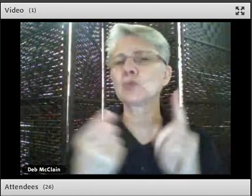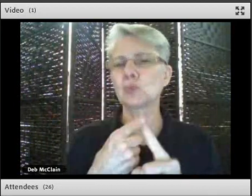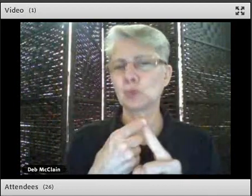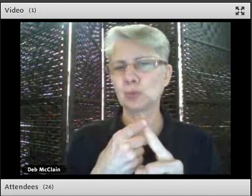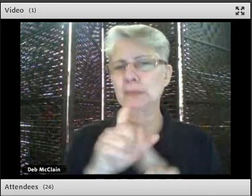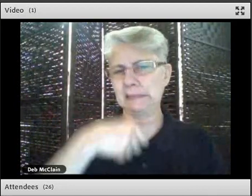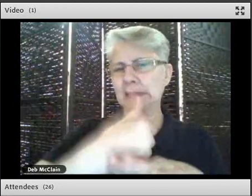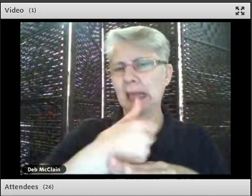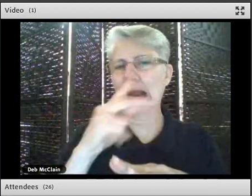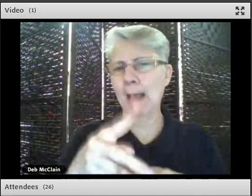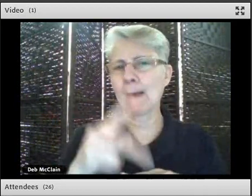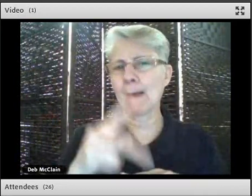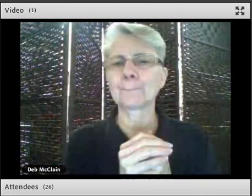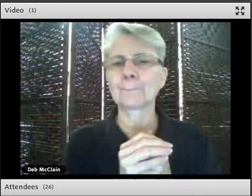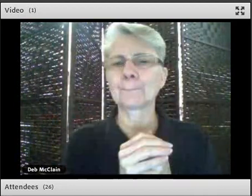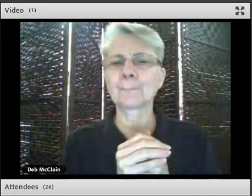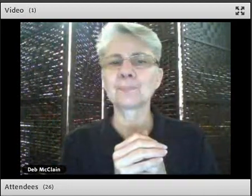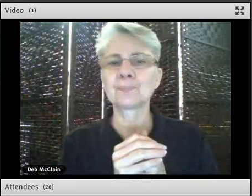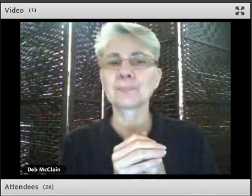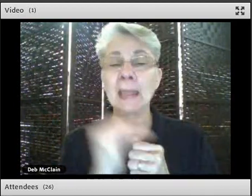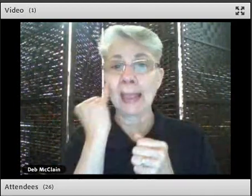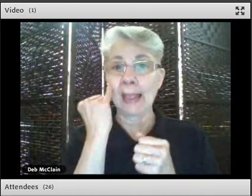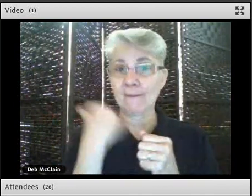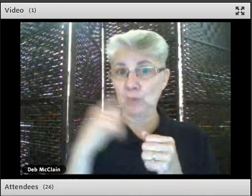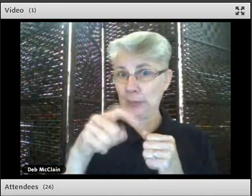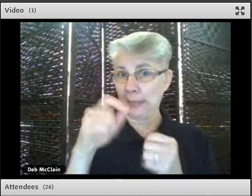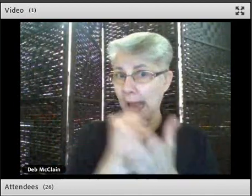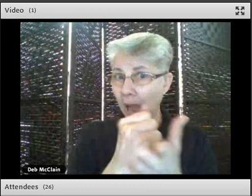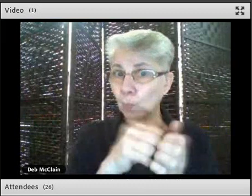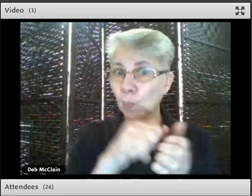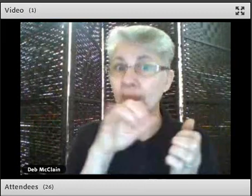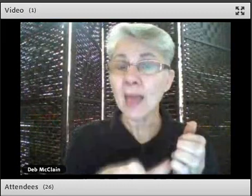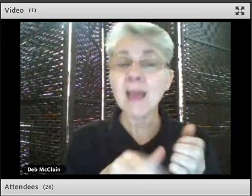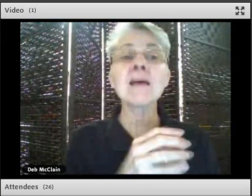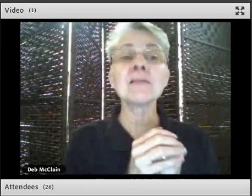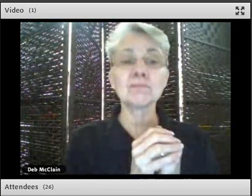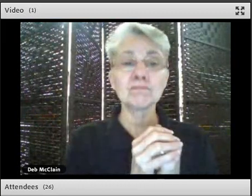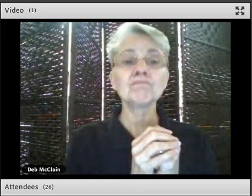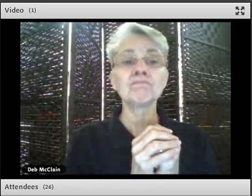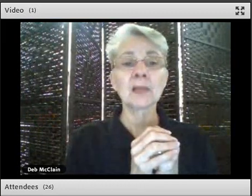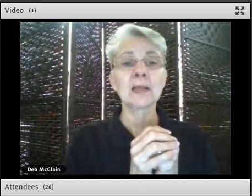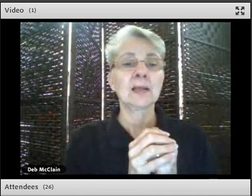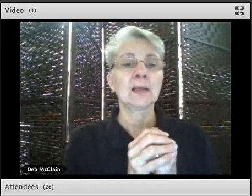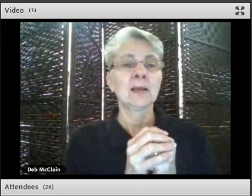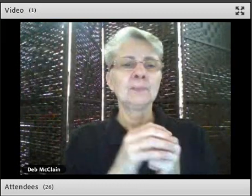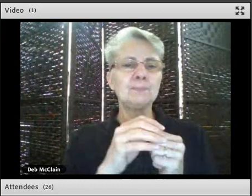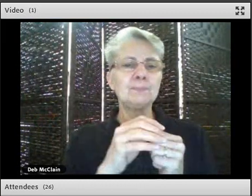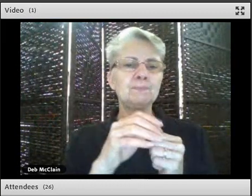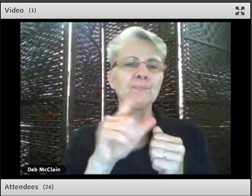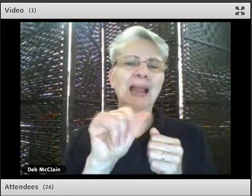LYRASIS or I'm sure SWFLN can help you with that, as well.